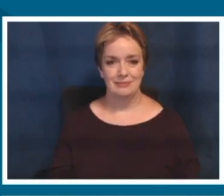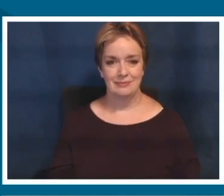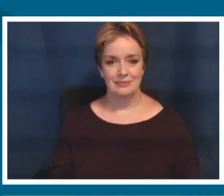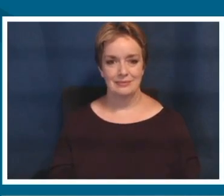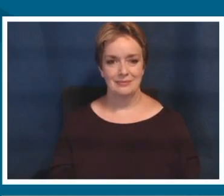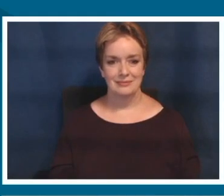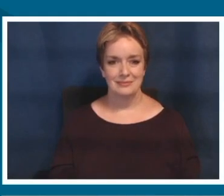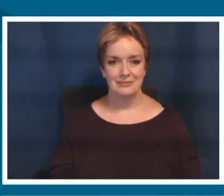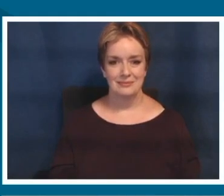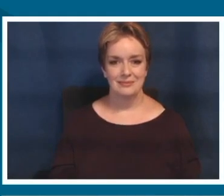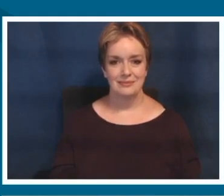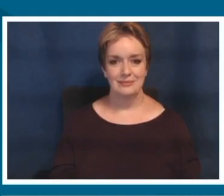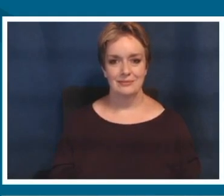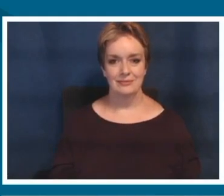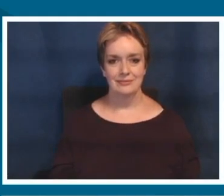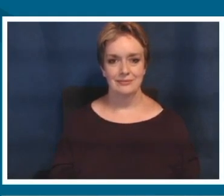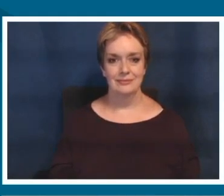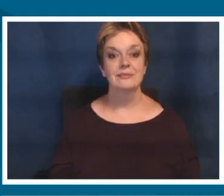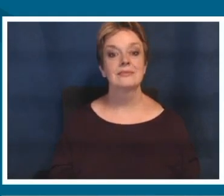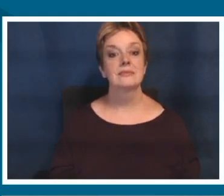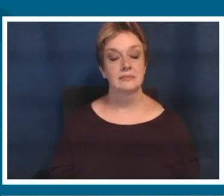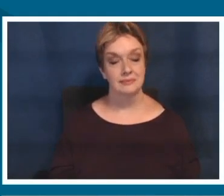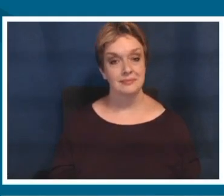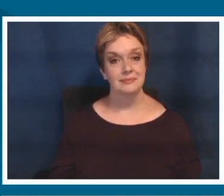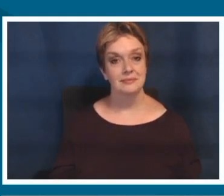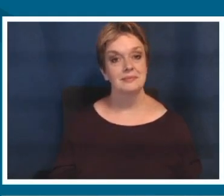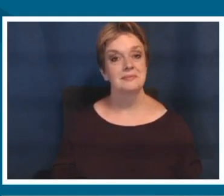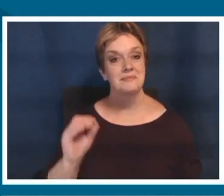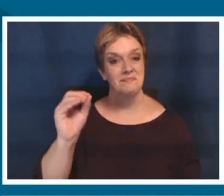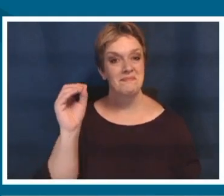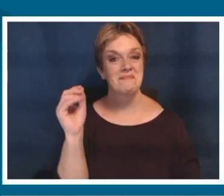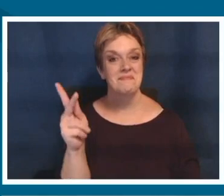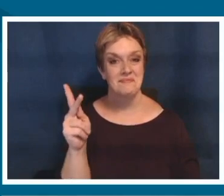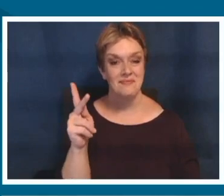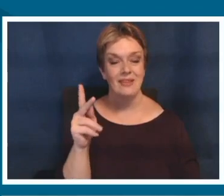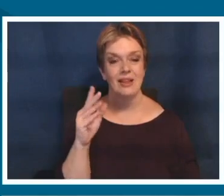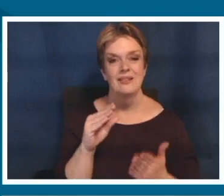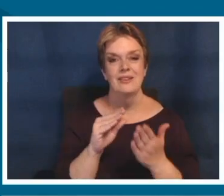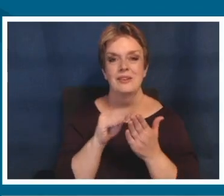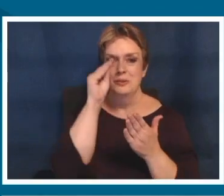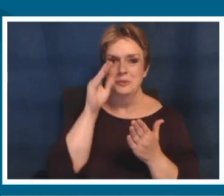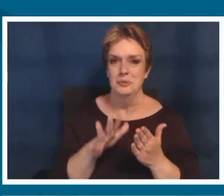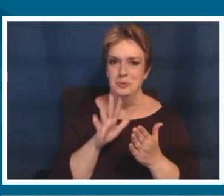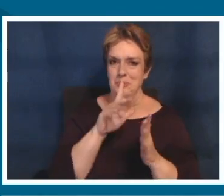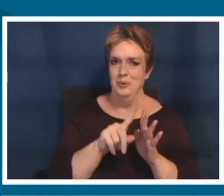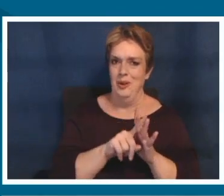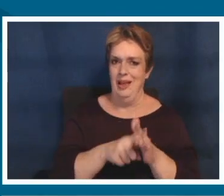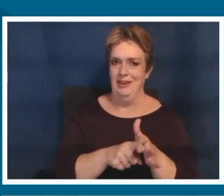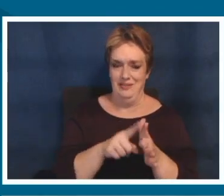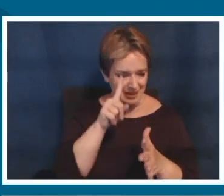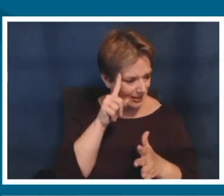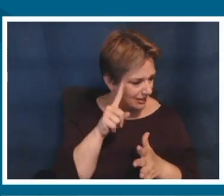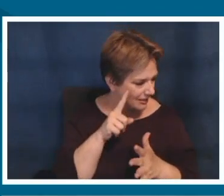all right um so the student activations i think there were maybe five of them